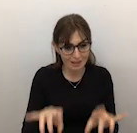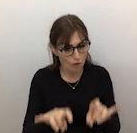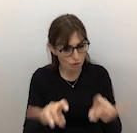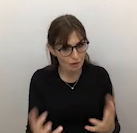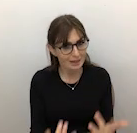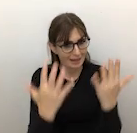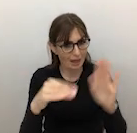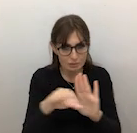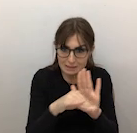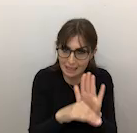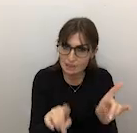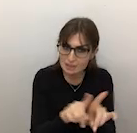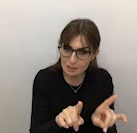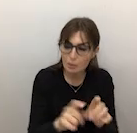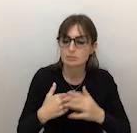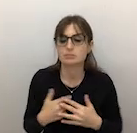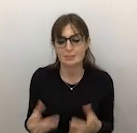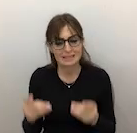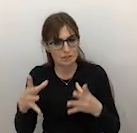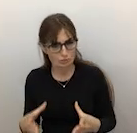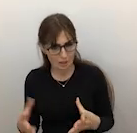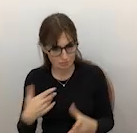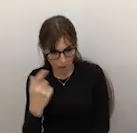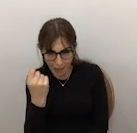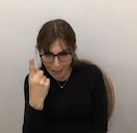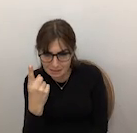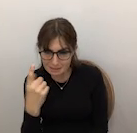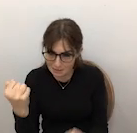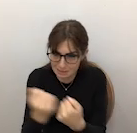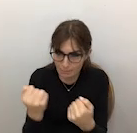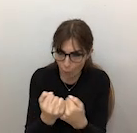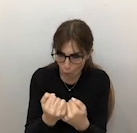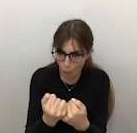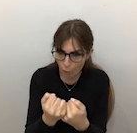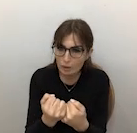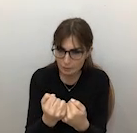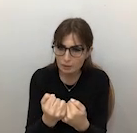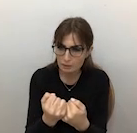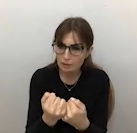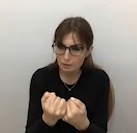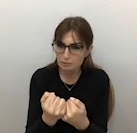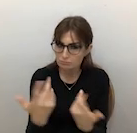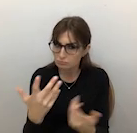and the Australian Accounting Standards? As a director, do I understand and support the major estimates